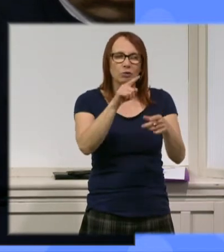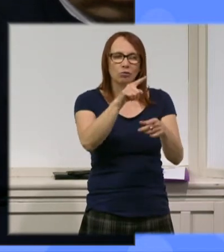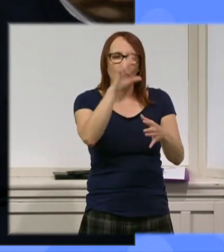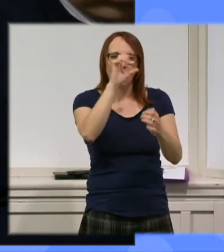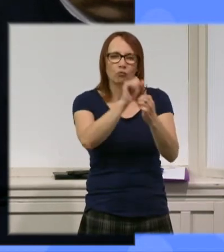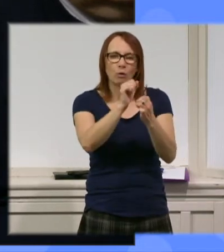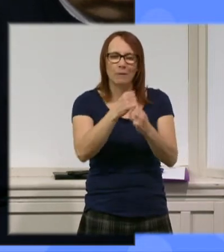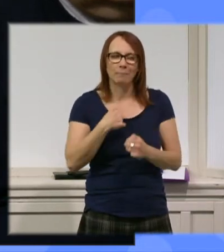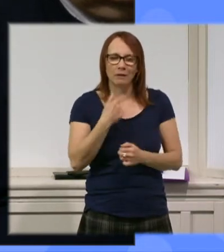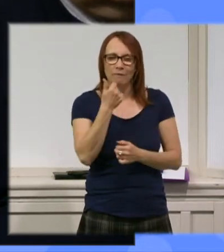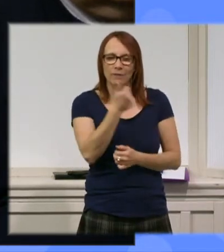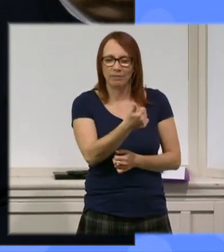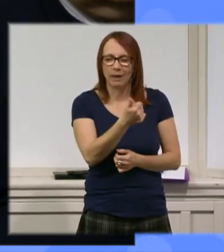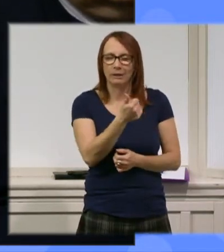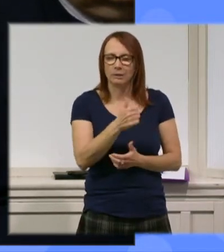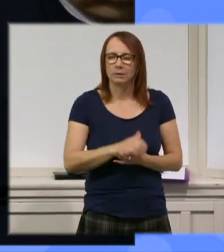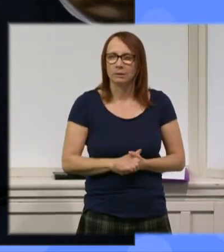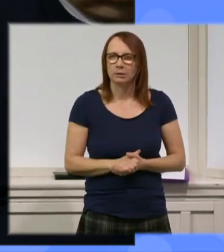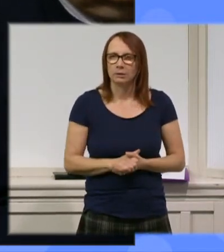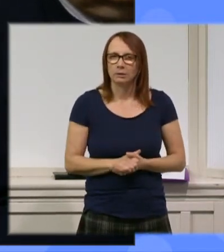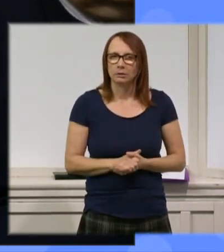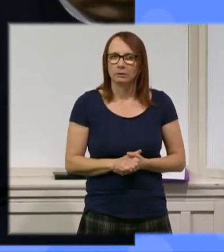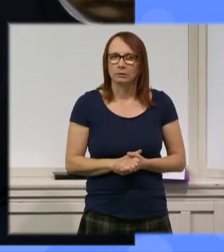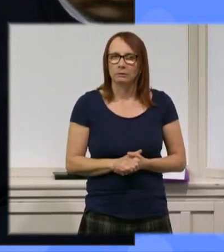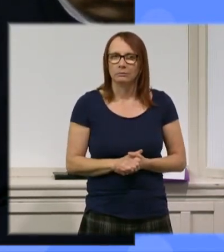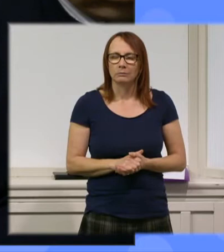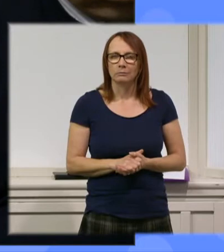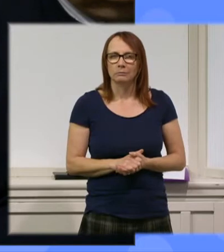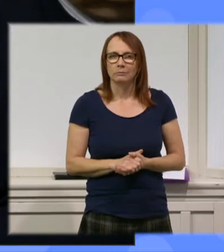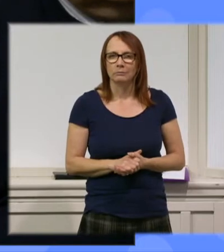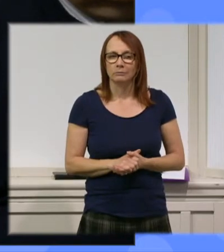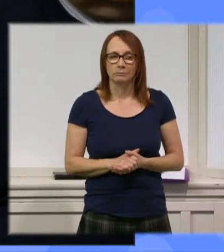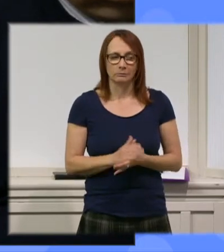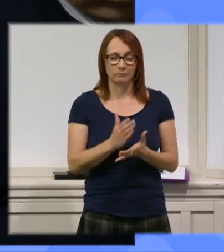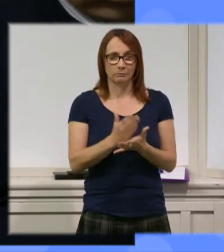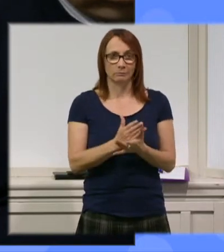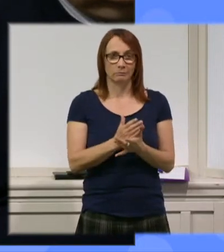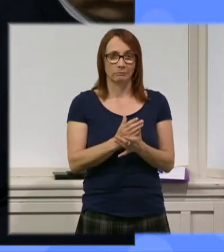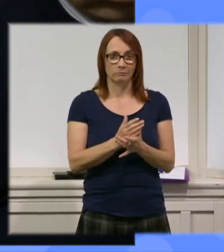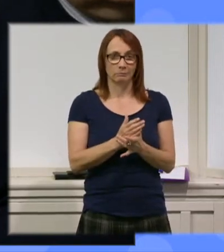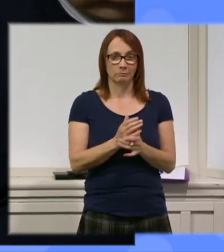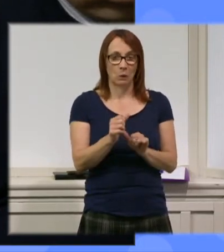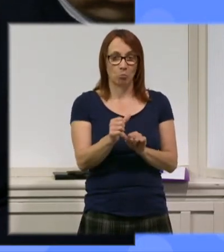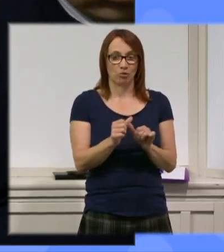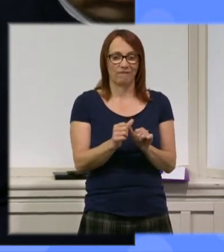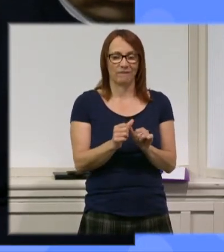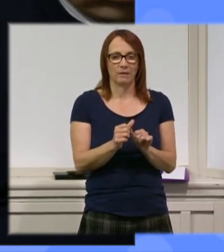to the fire and grounded in that way and I think to be brief we need to have the